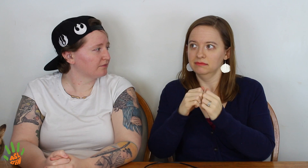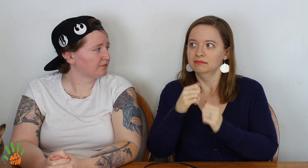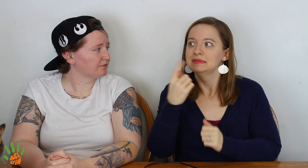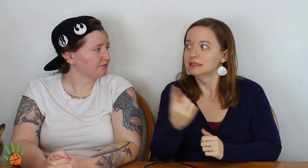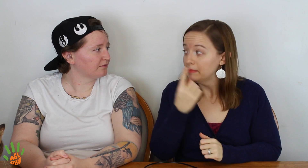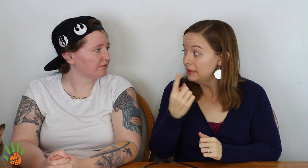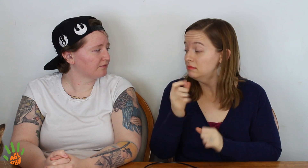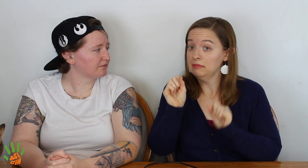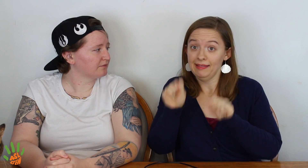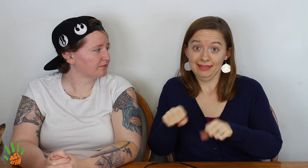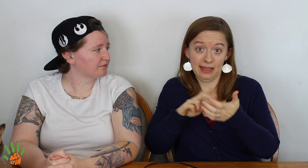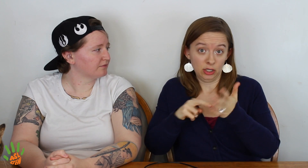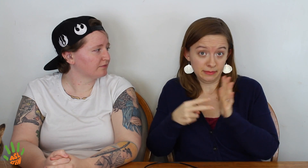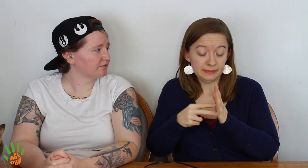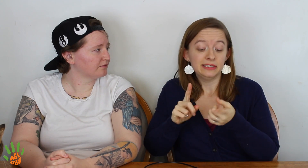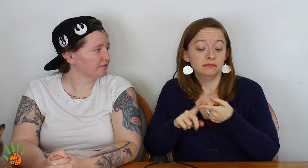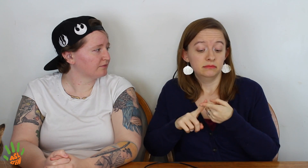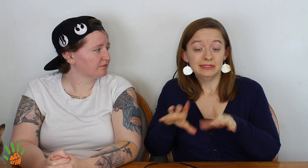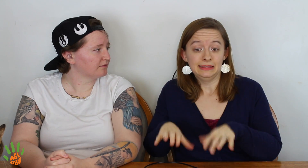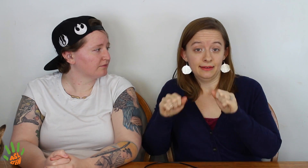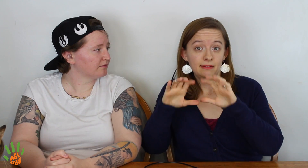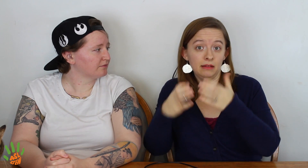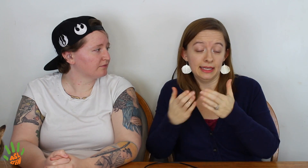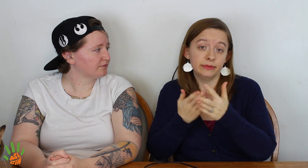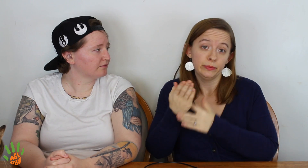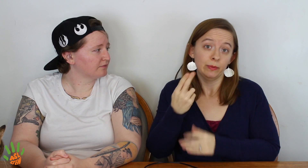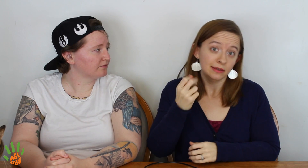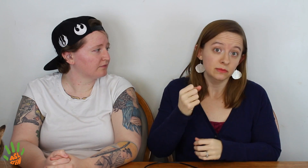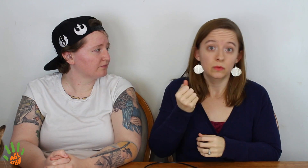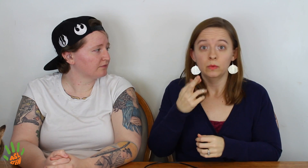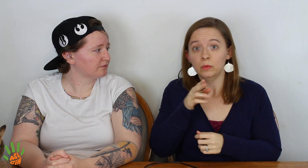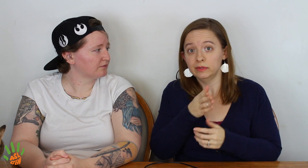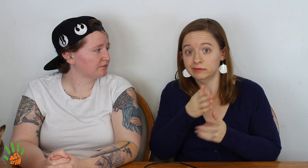you have to actually be in contact with somebody. That could mean taking classes through high school,